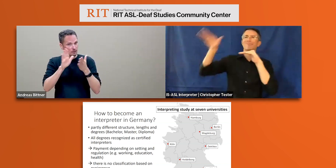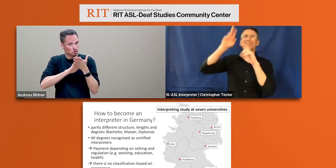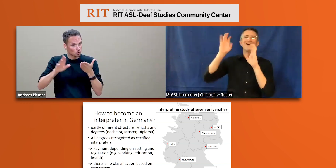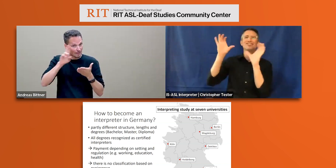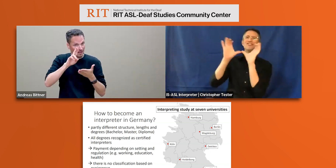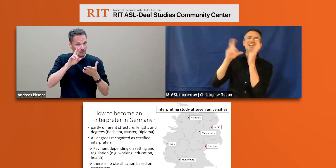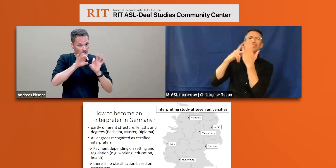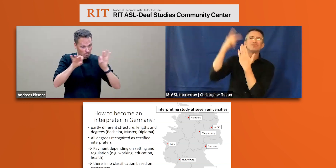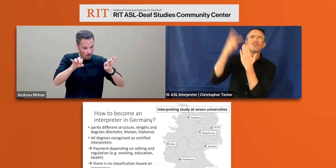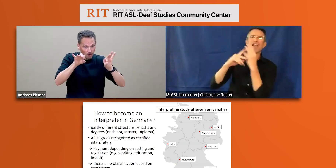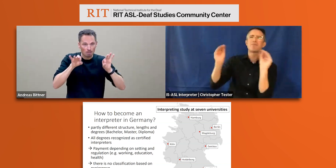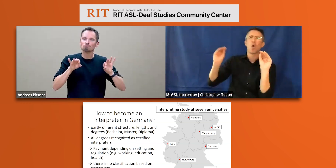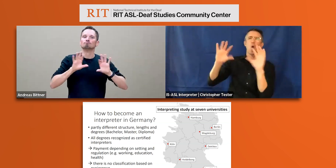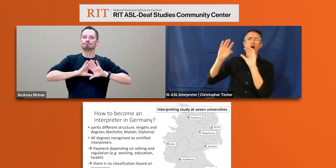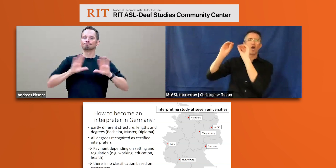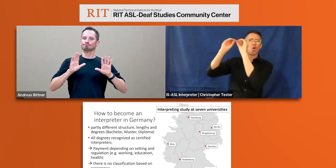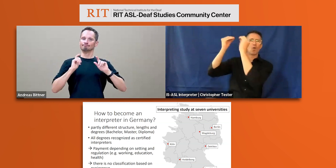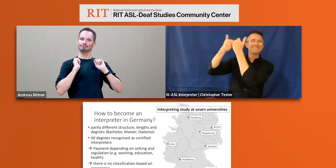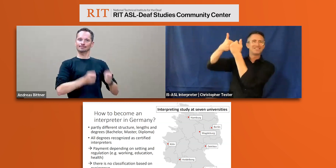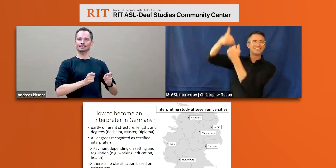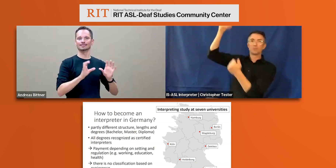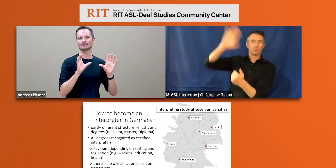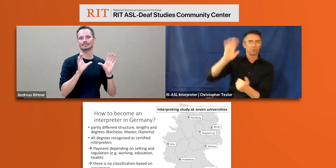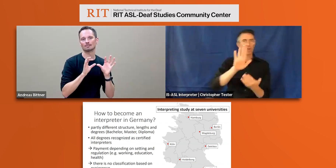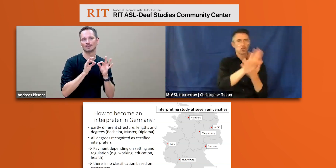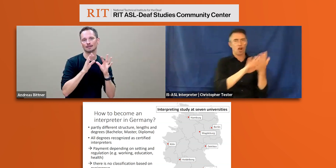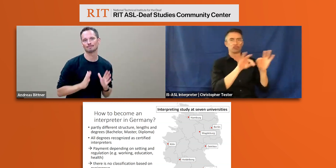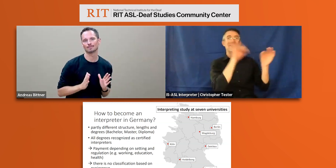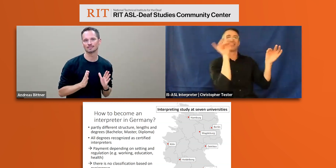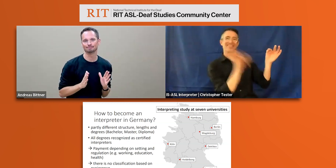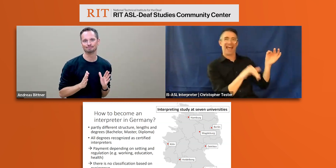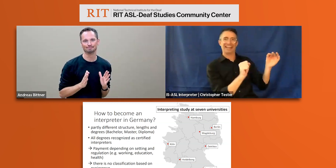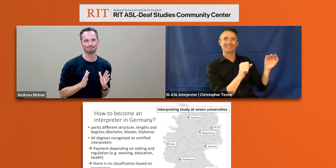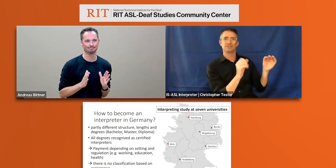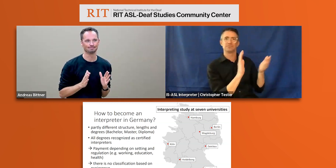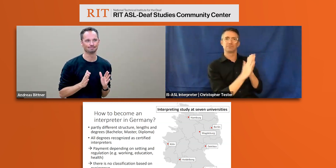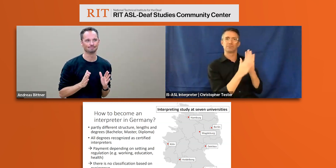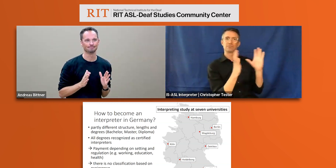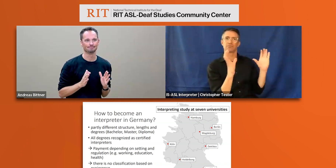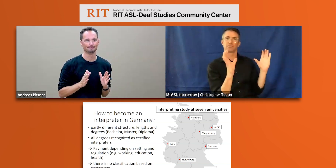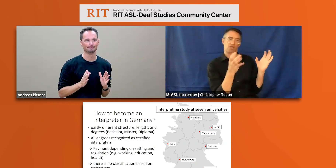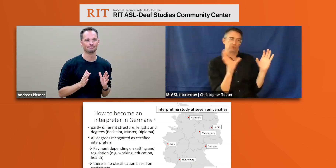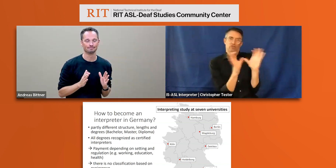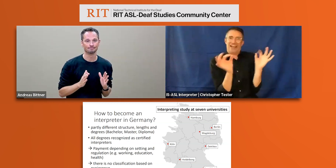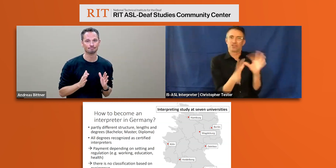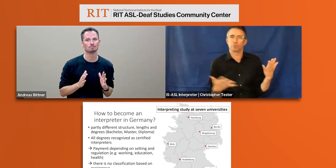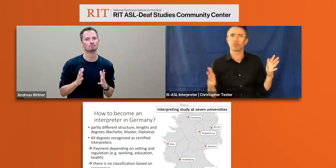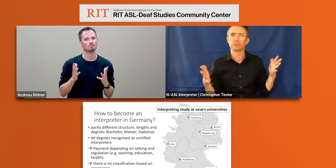you're considered a certified interpreter. There isn't a separate organization that certifies interpreters.